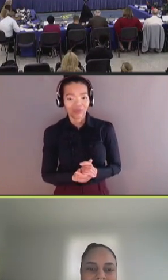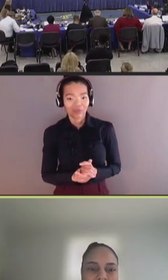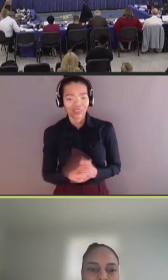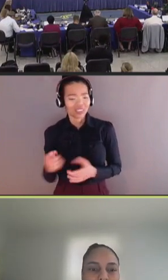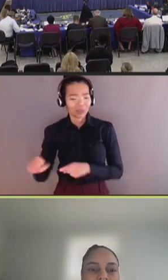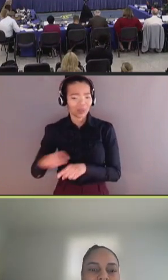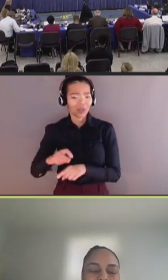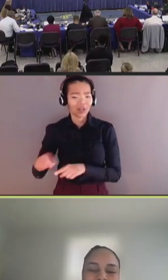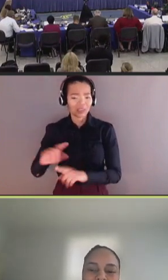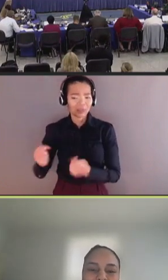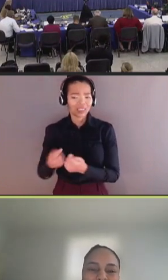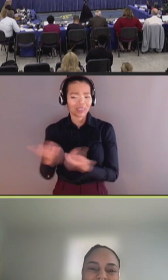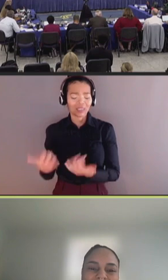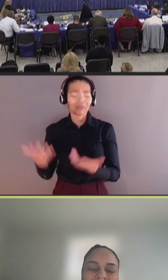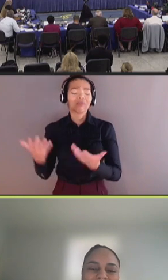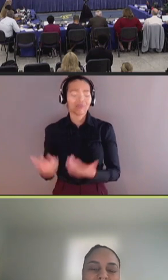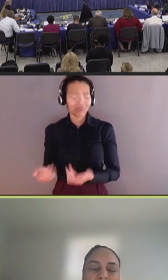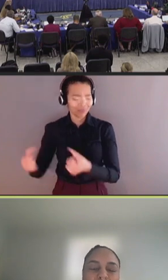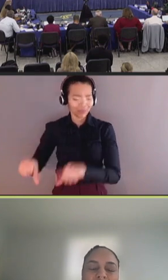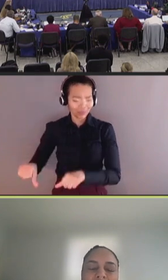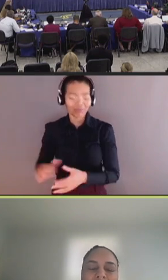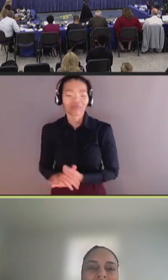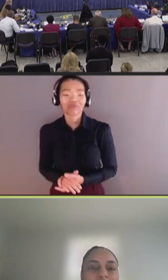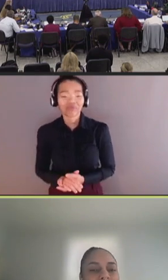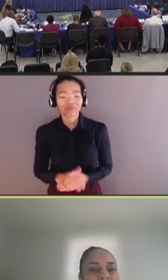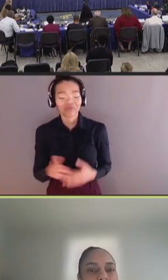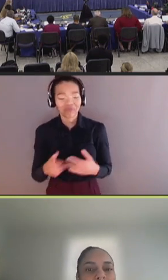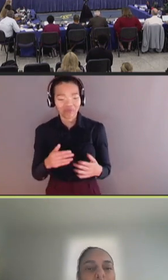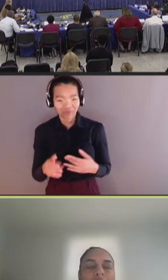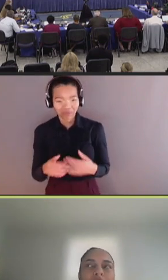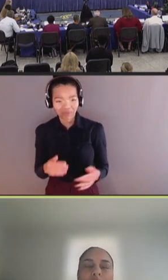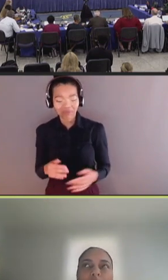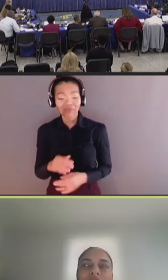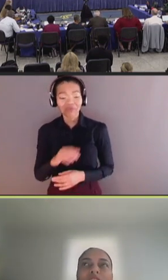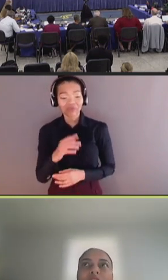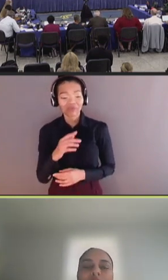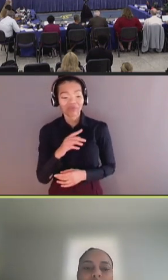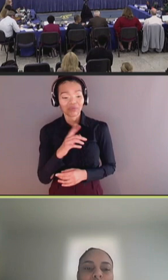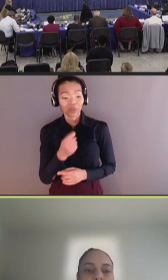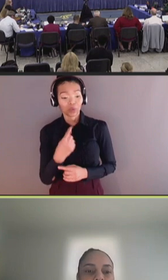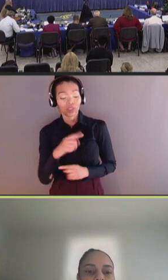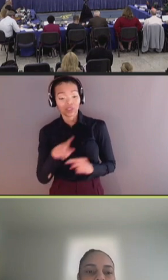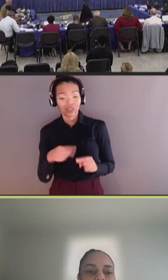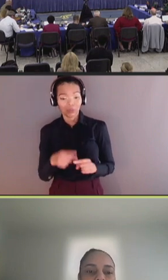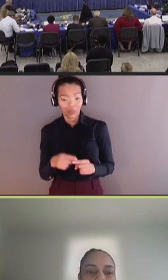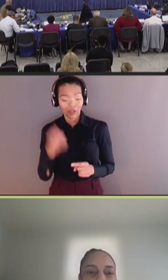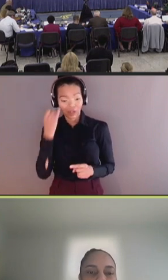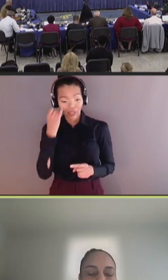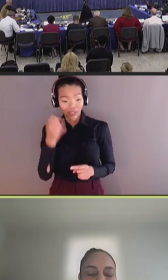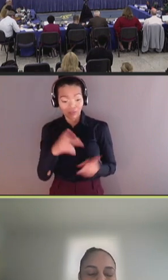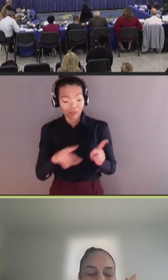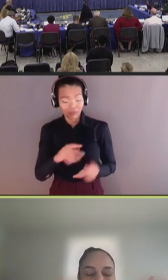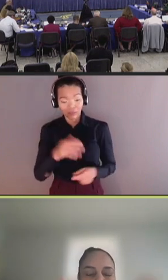at this very moment? So, the question about what the -- whether or not folks are aware that their